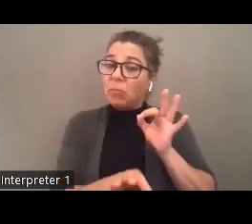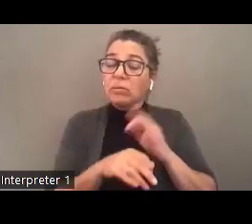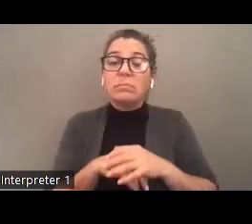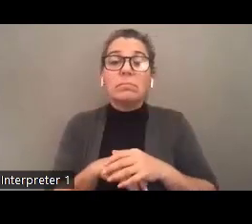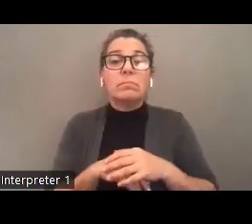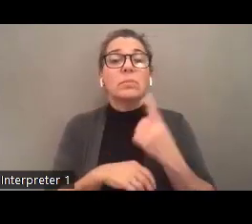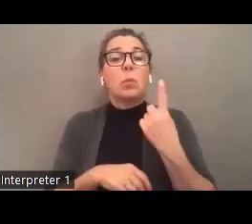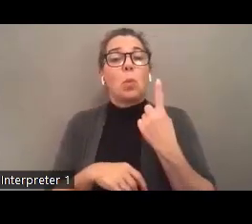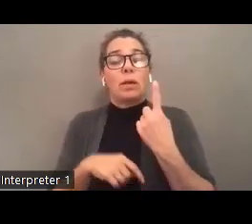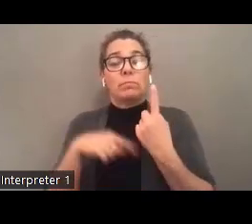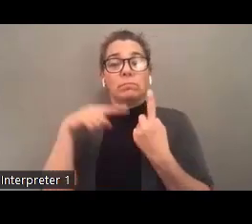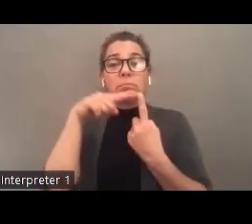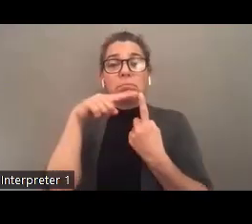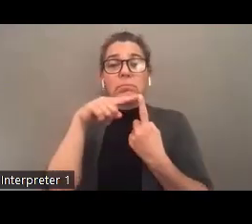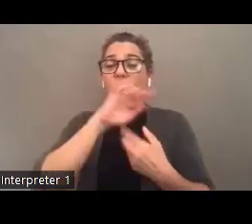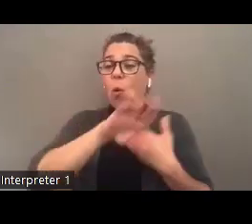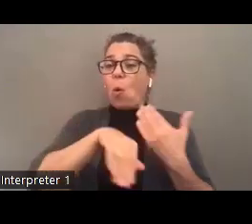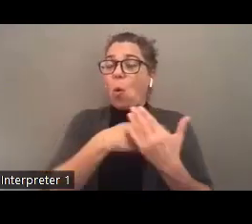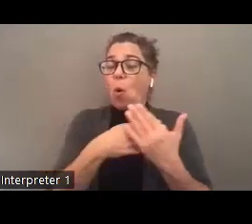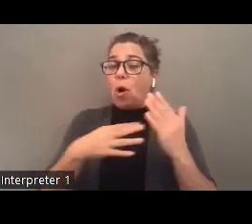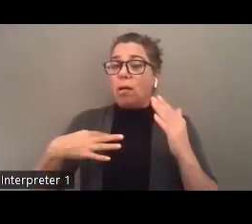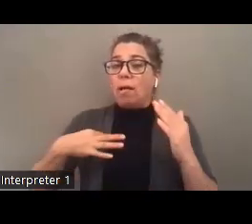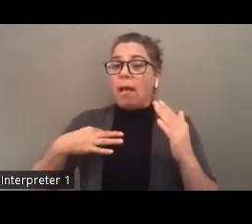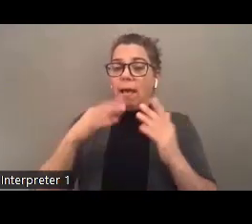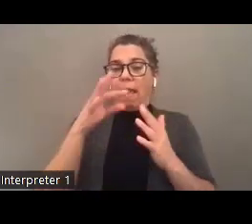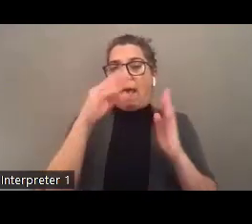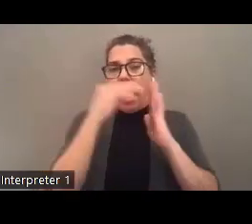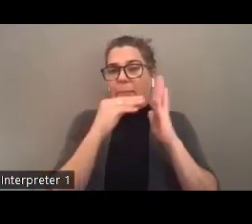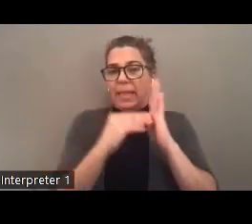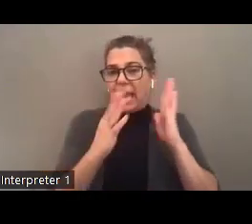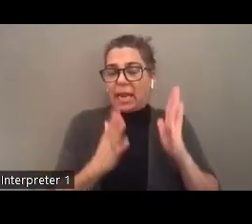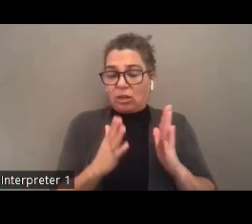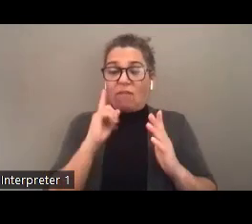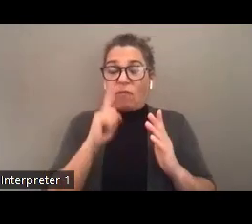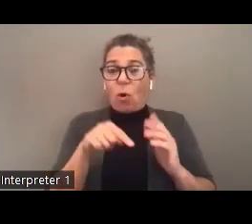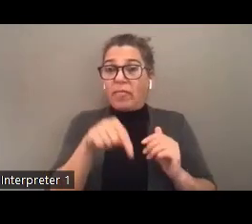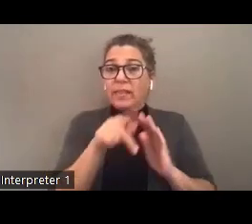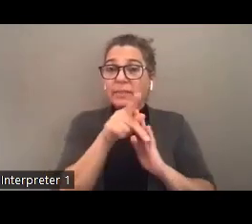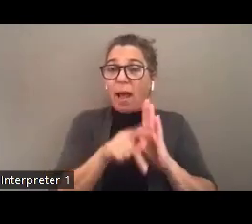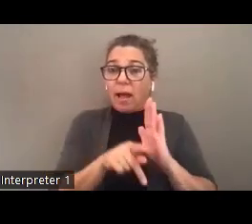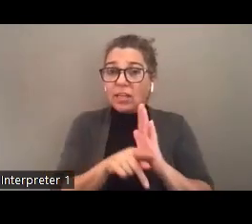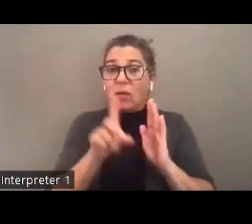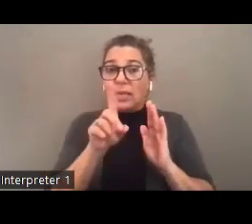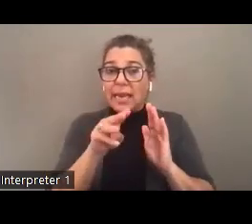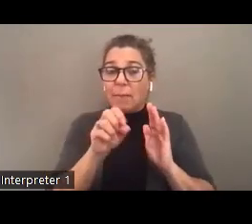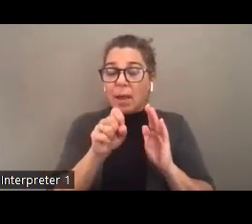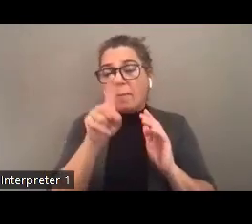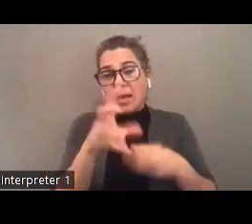One is that all applications subject to the DMS policy are required to include a DMS